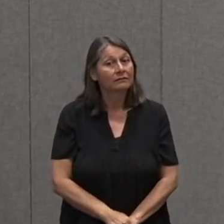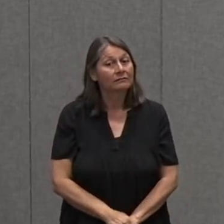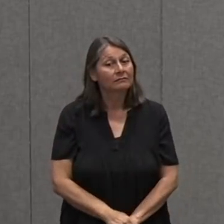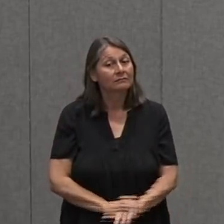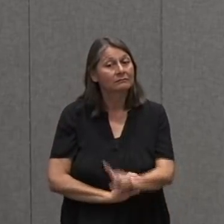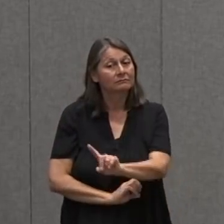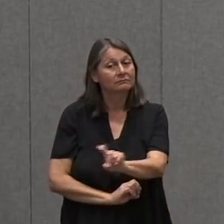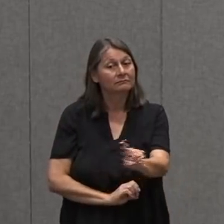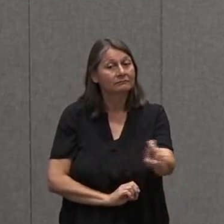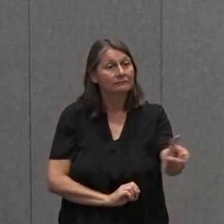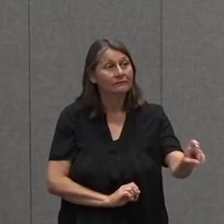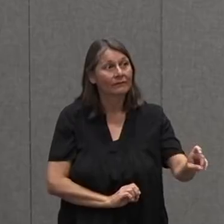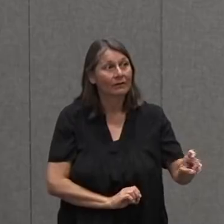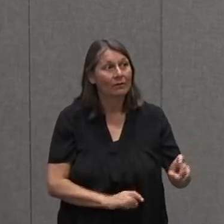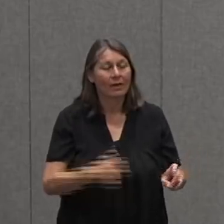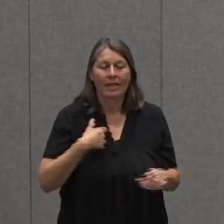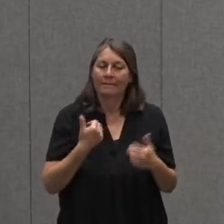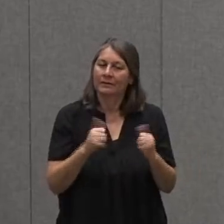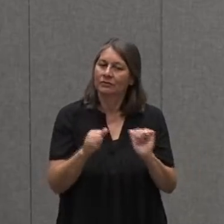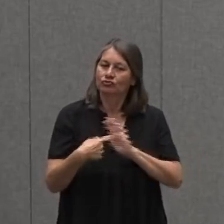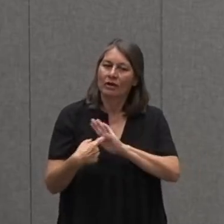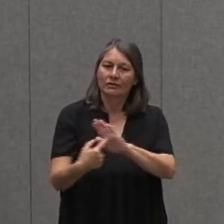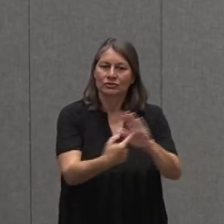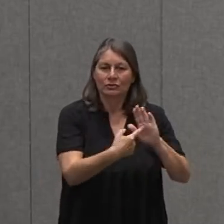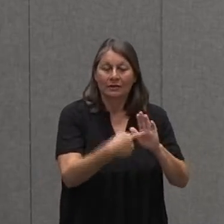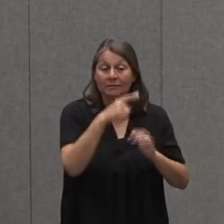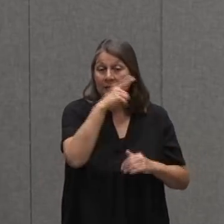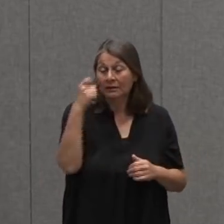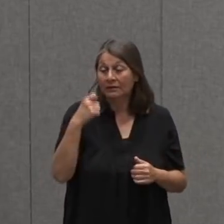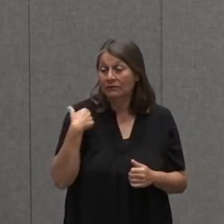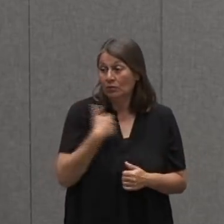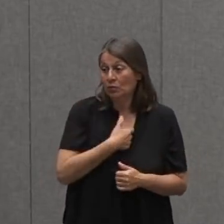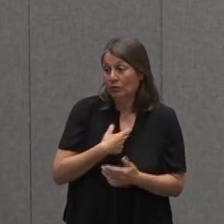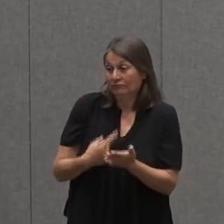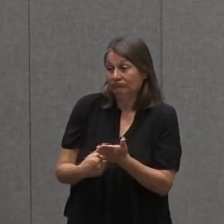Well, I'm going to try and show you because we're going to be talking about technology,